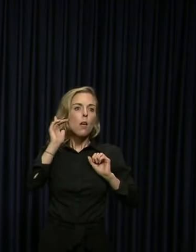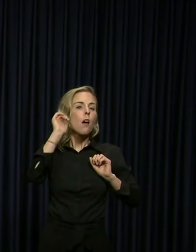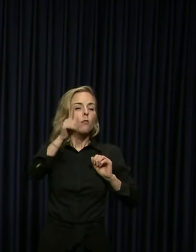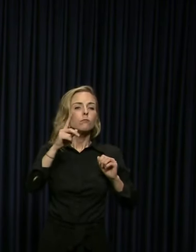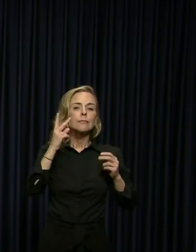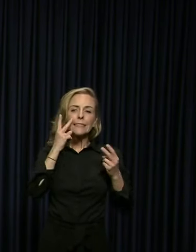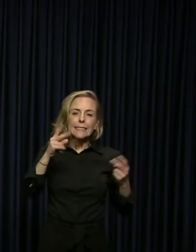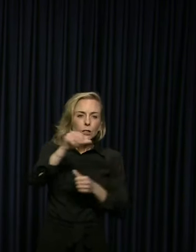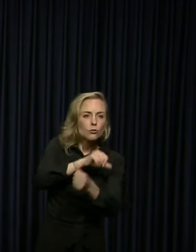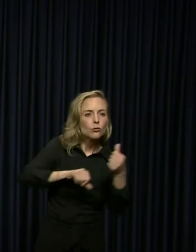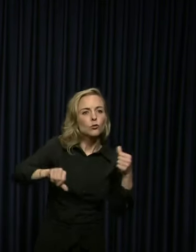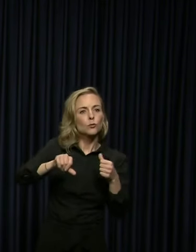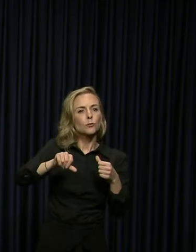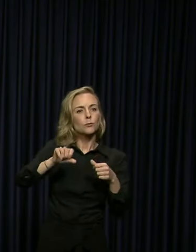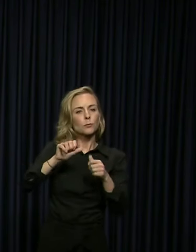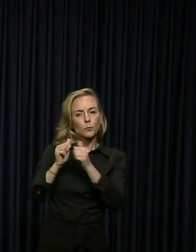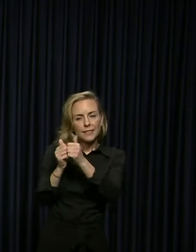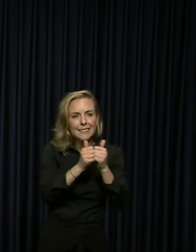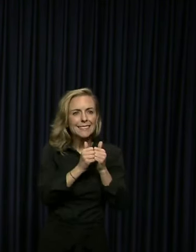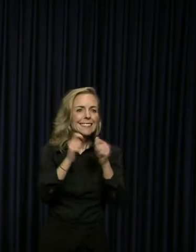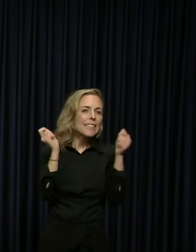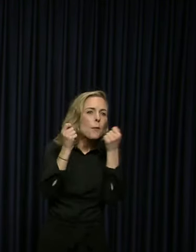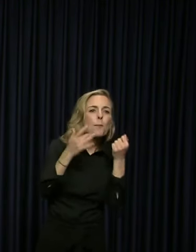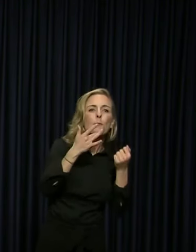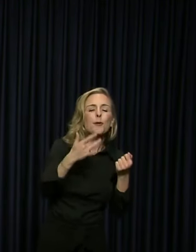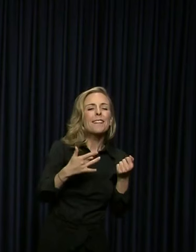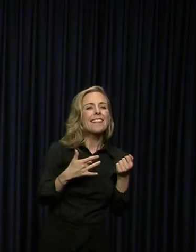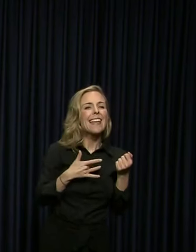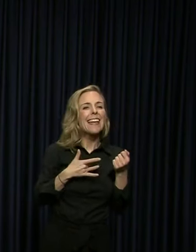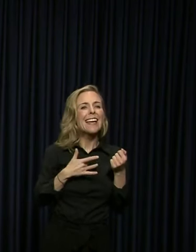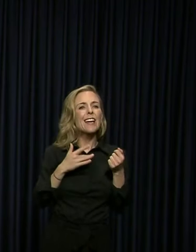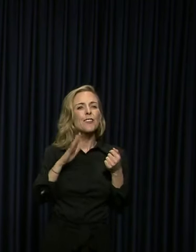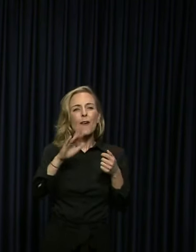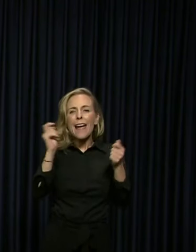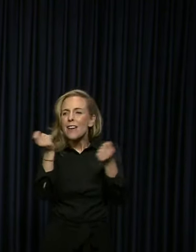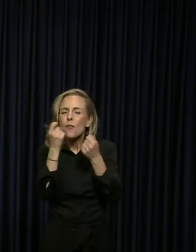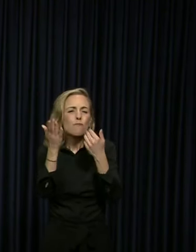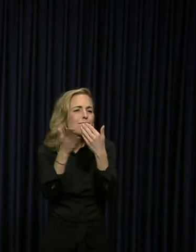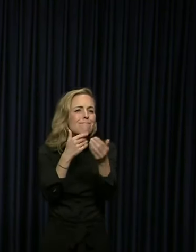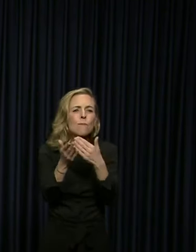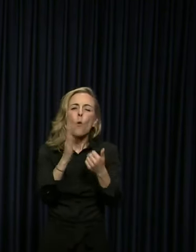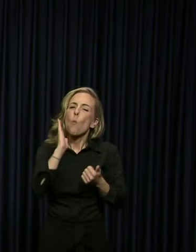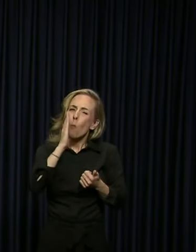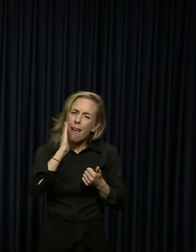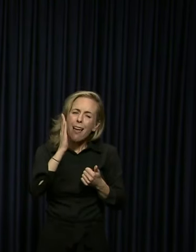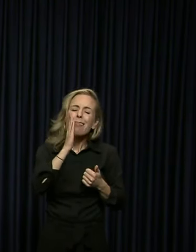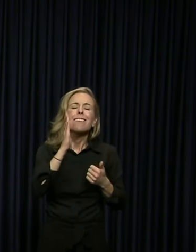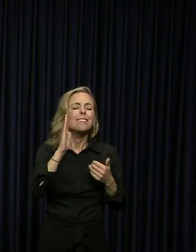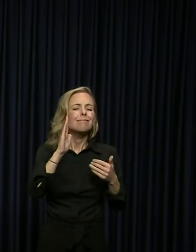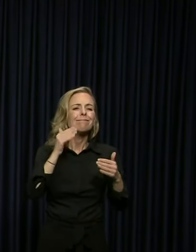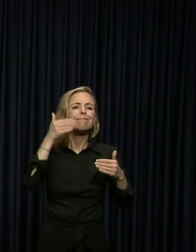IMPORTANT THAN IT HAS EVER BEEN, SO LET'S BE A UNITED KENTUCKY